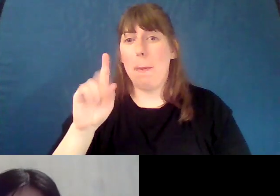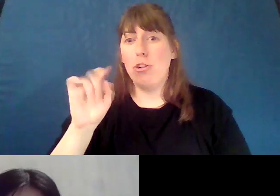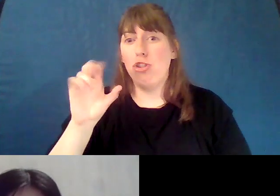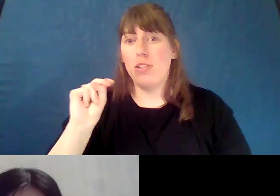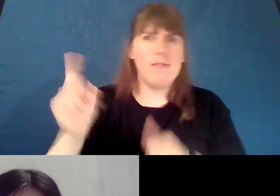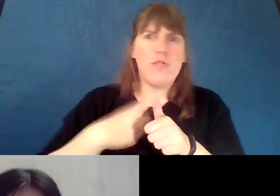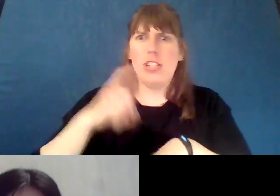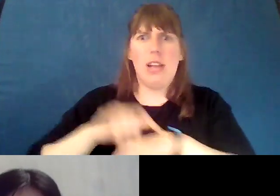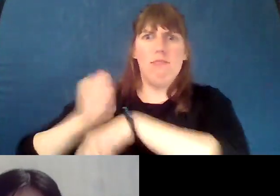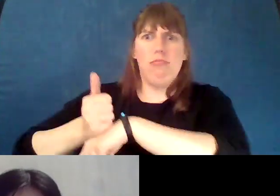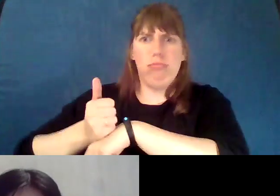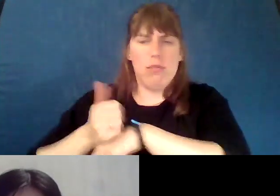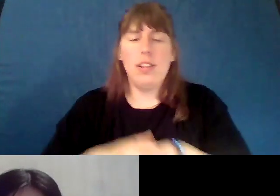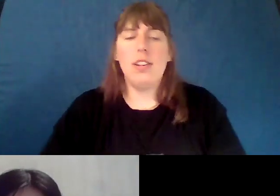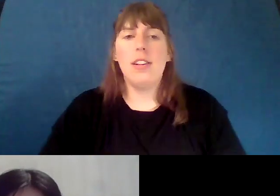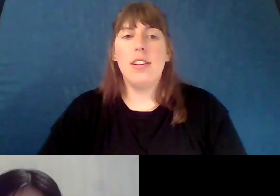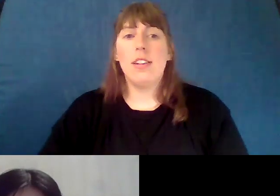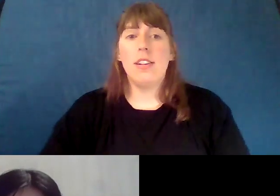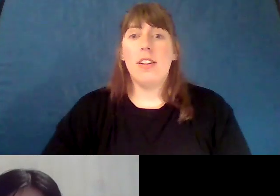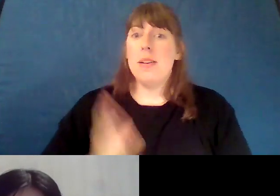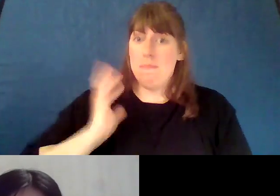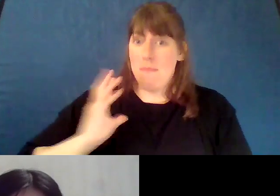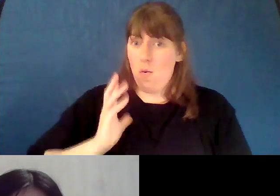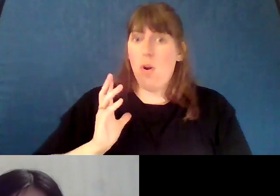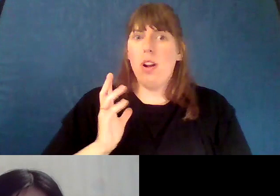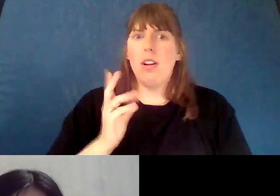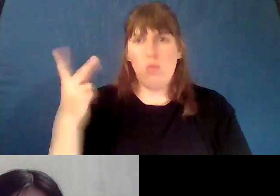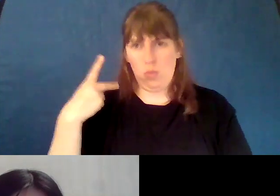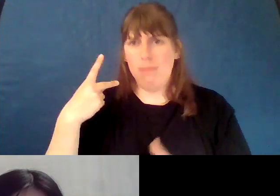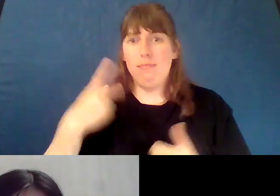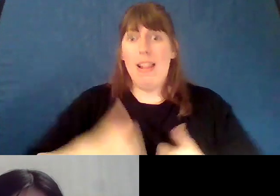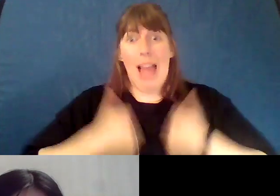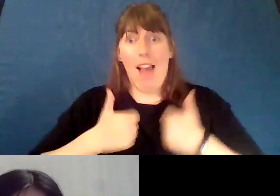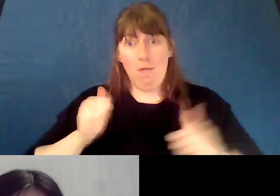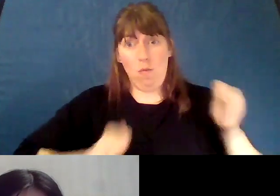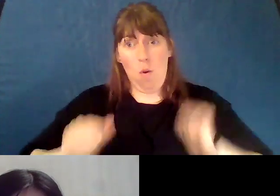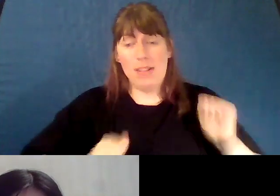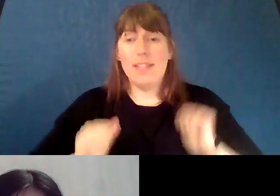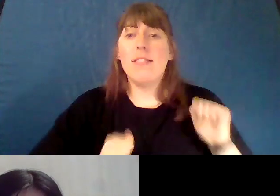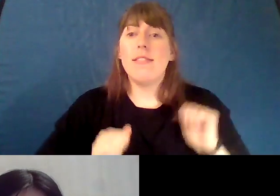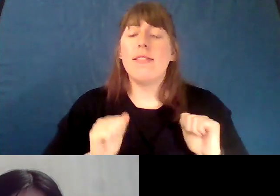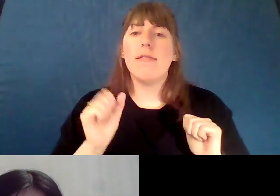previously, we were like, when we do our own live performances, or even our, with our own projects,